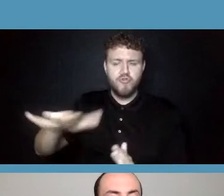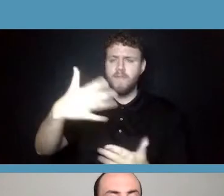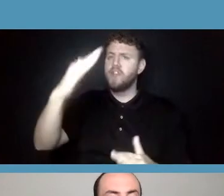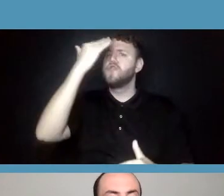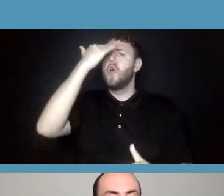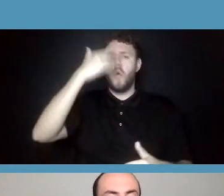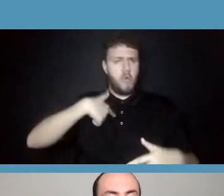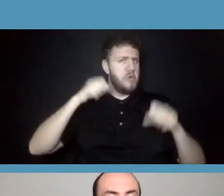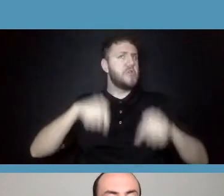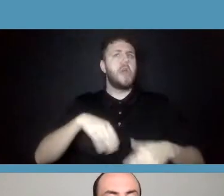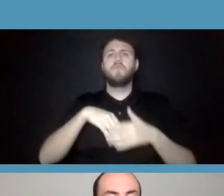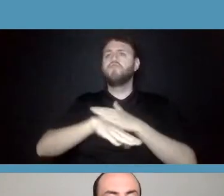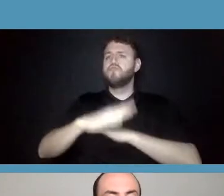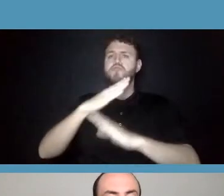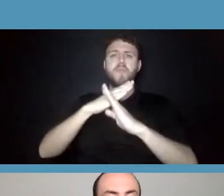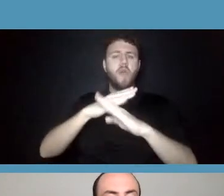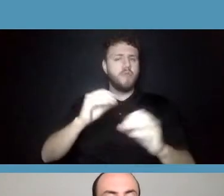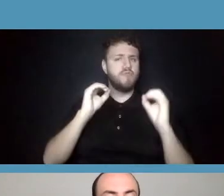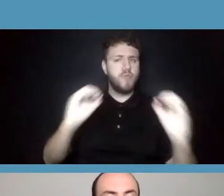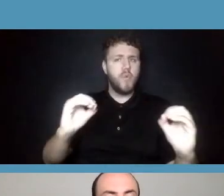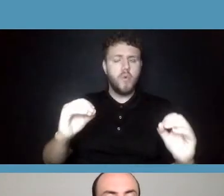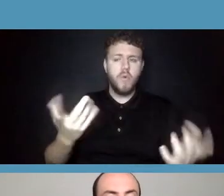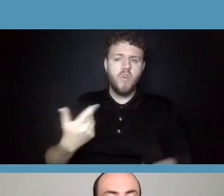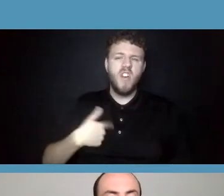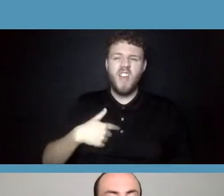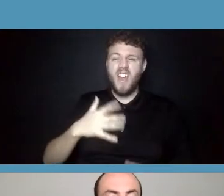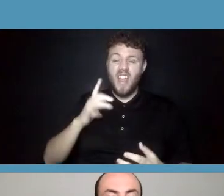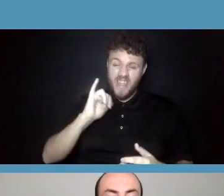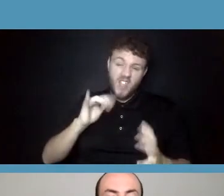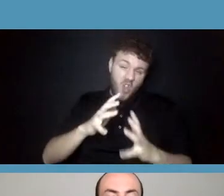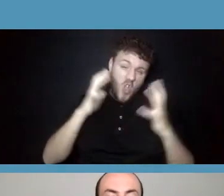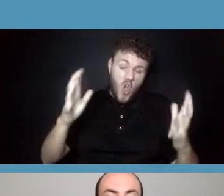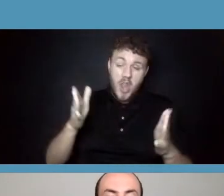and would not have to make that request. It is a lot to ask anyone to plan a week or two